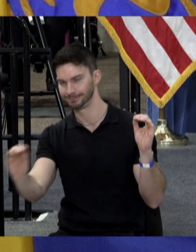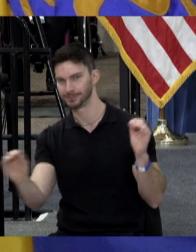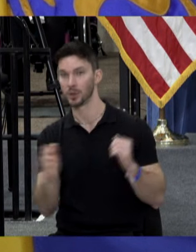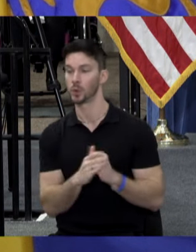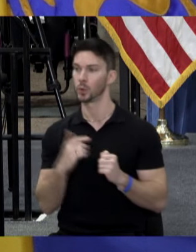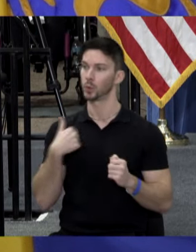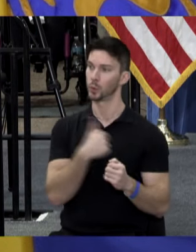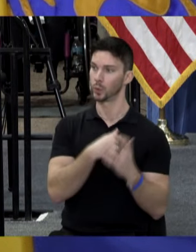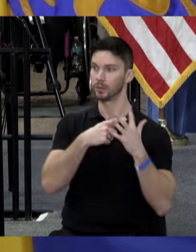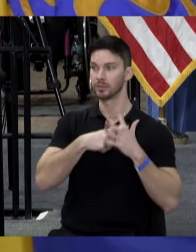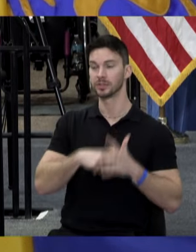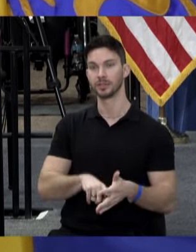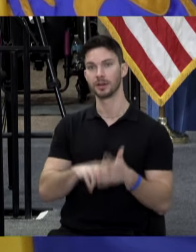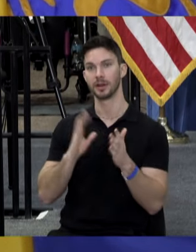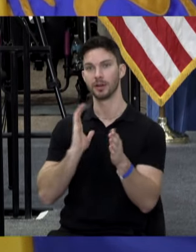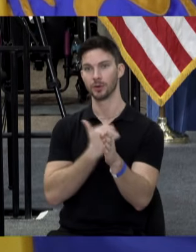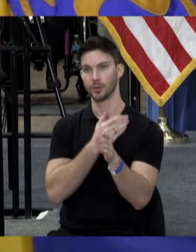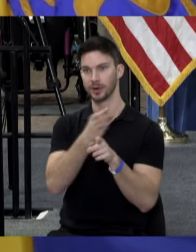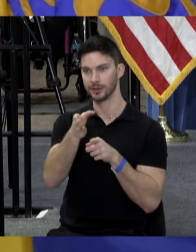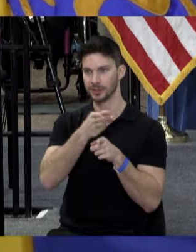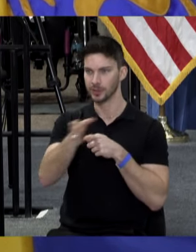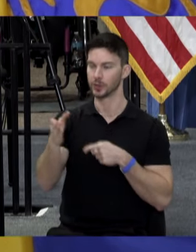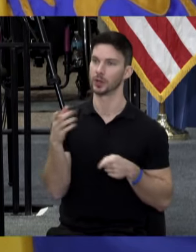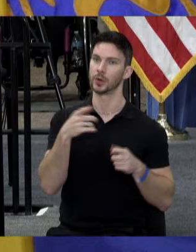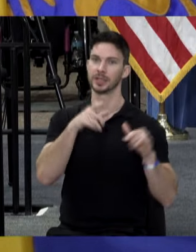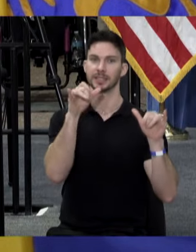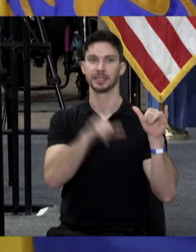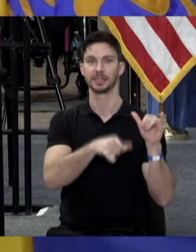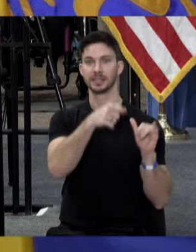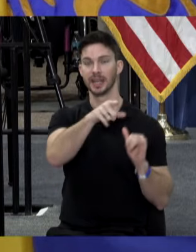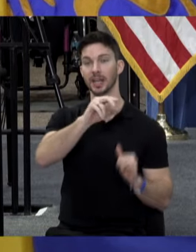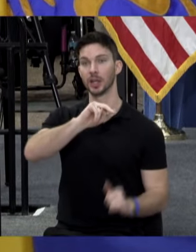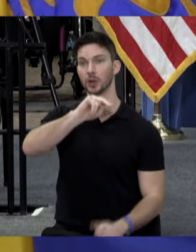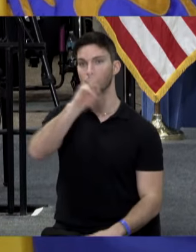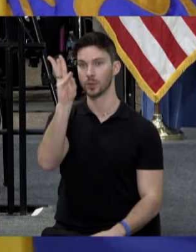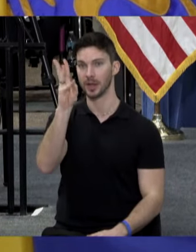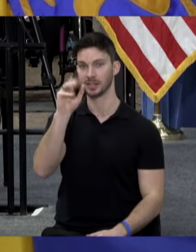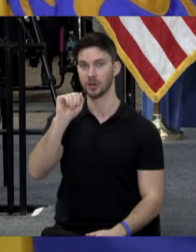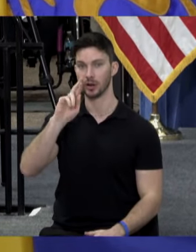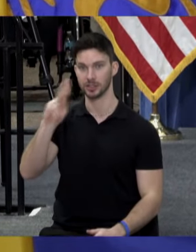He was staying in Northwest Arkansas to begin a commercial real estate career, and I had moved